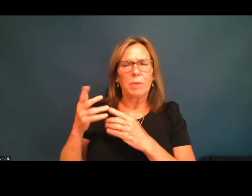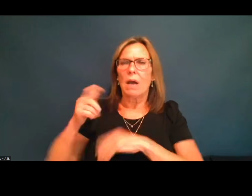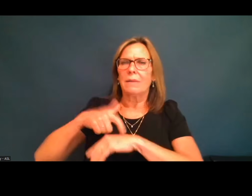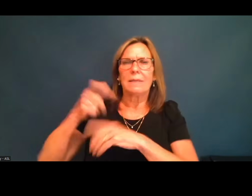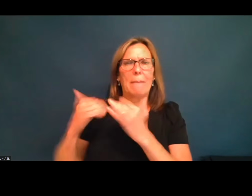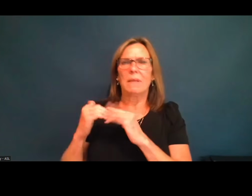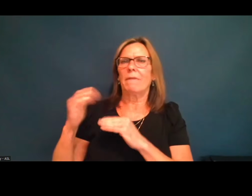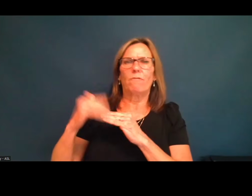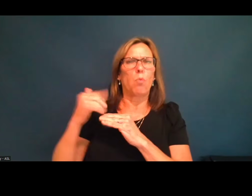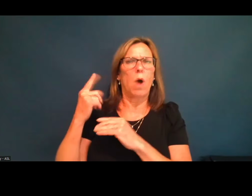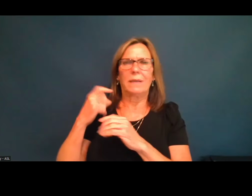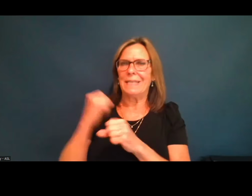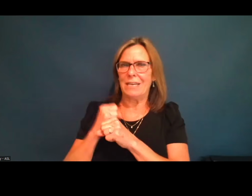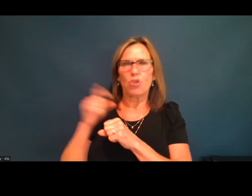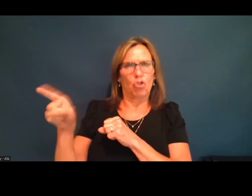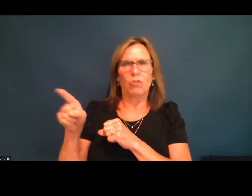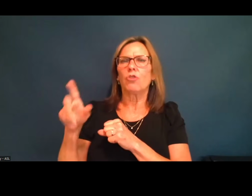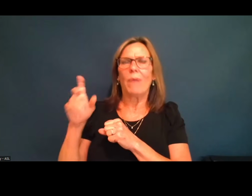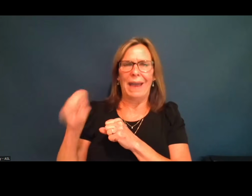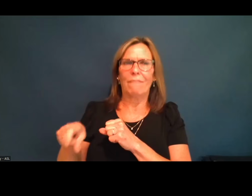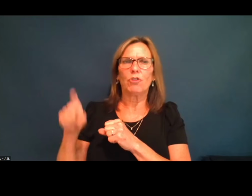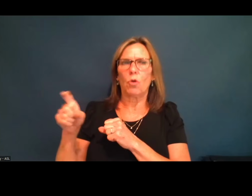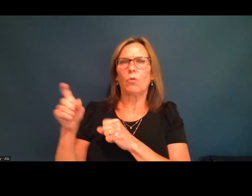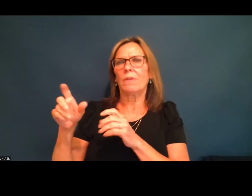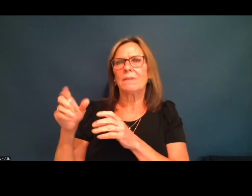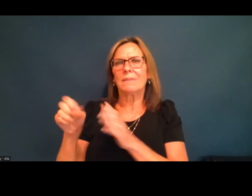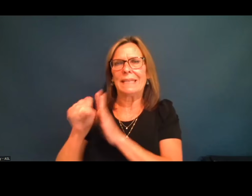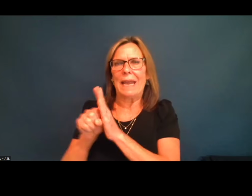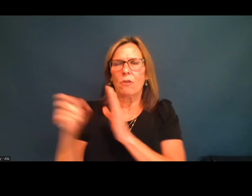filing fees, If you go to state court, you really should